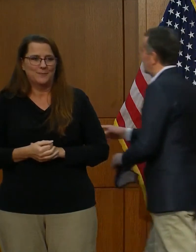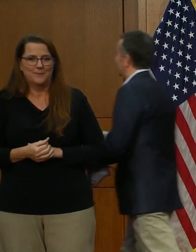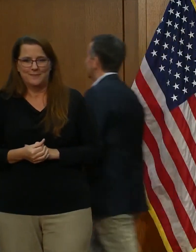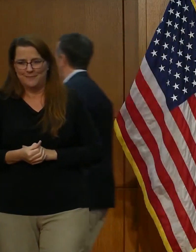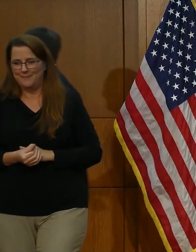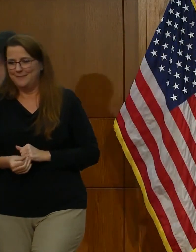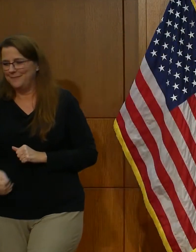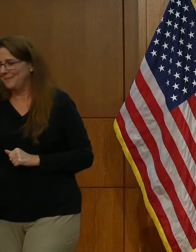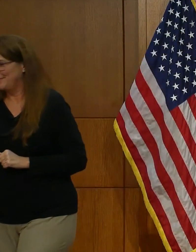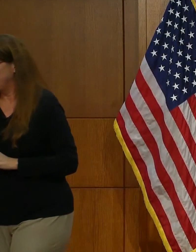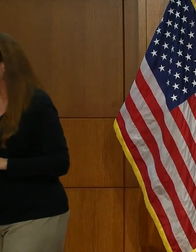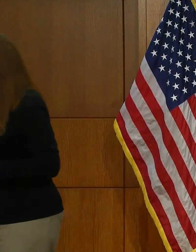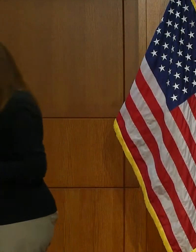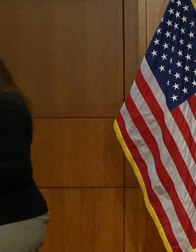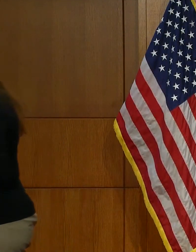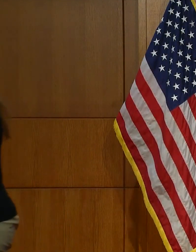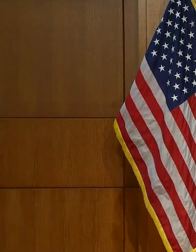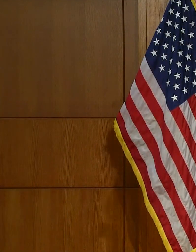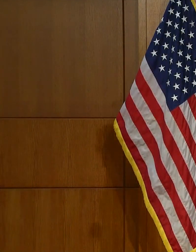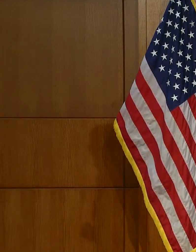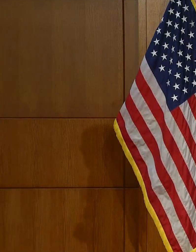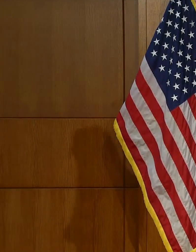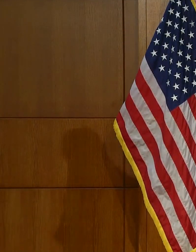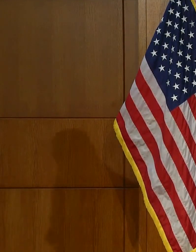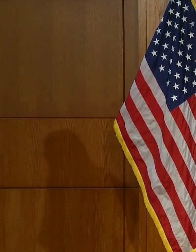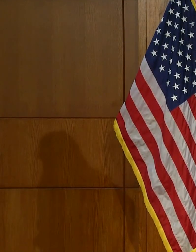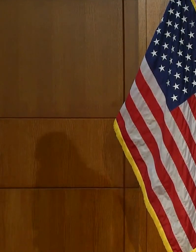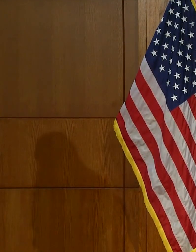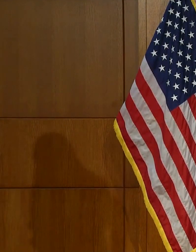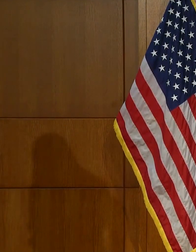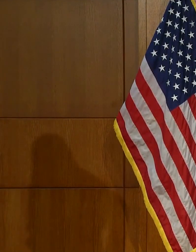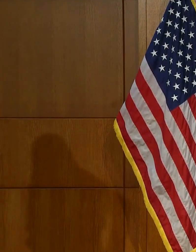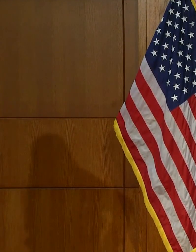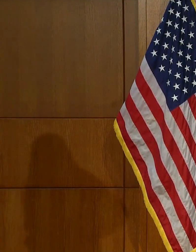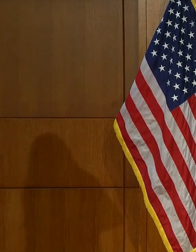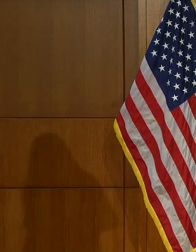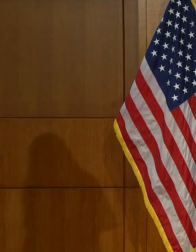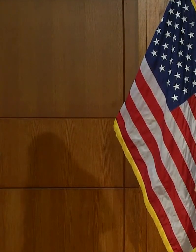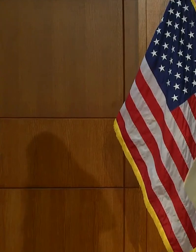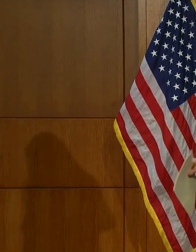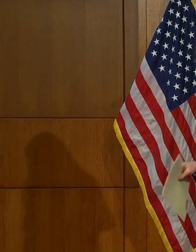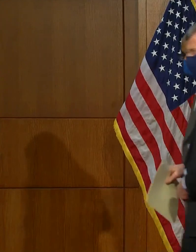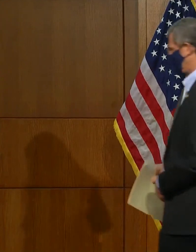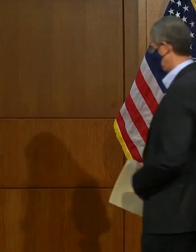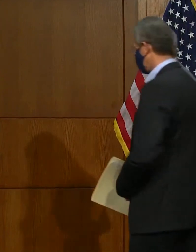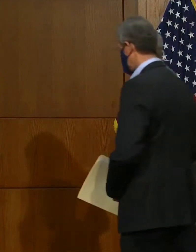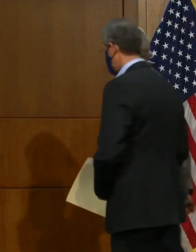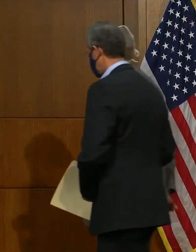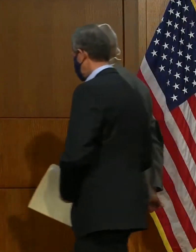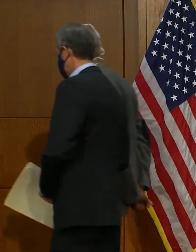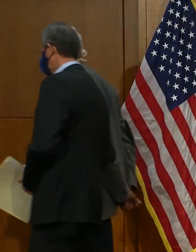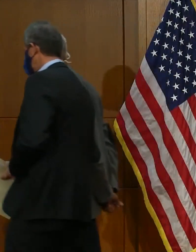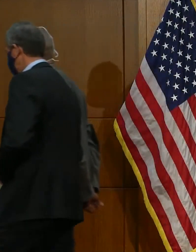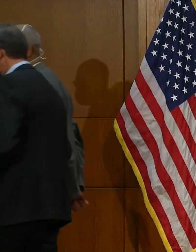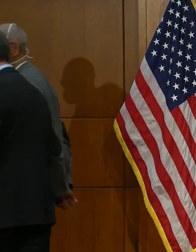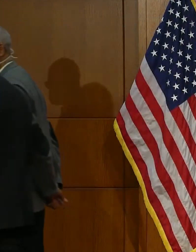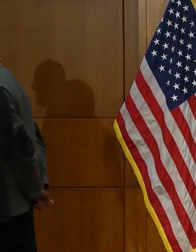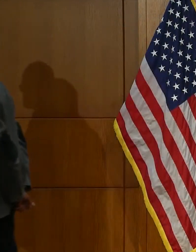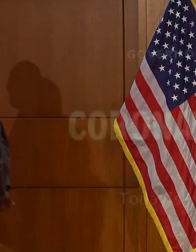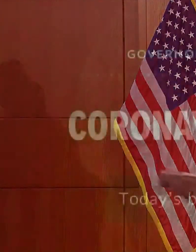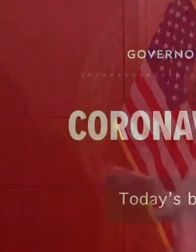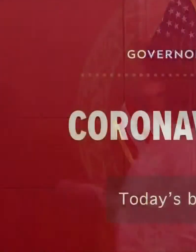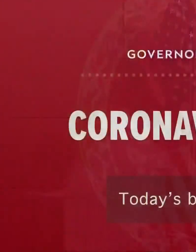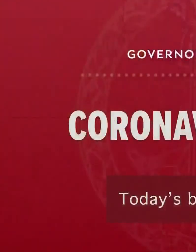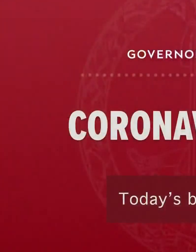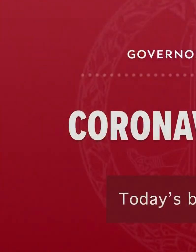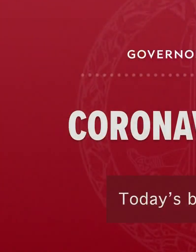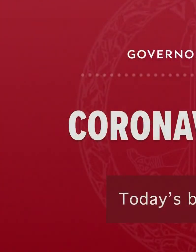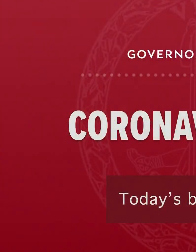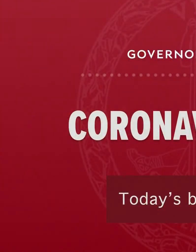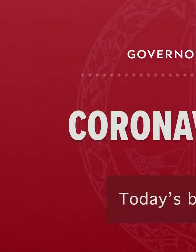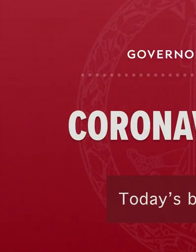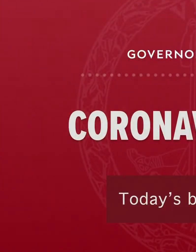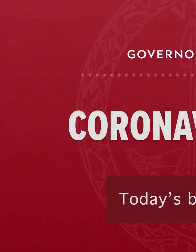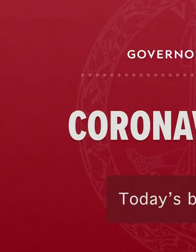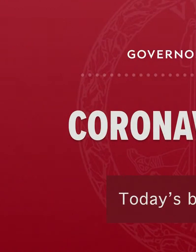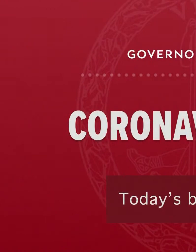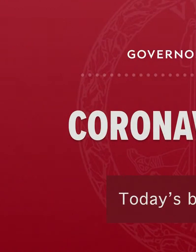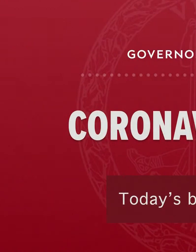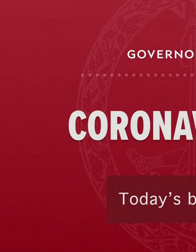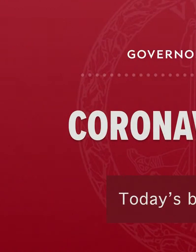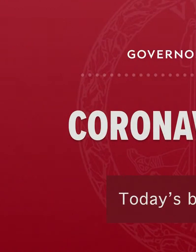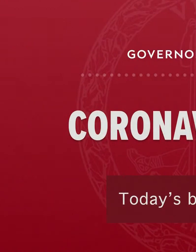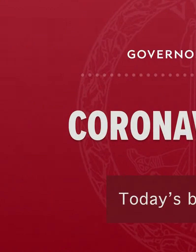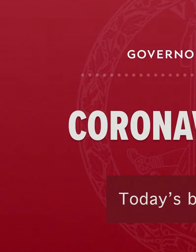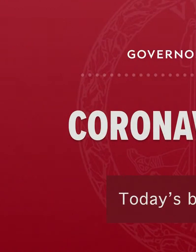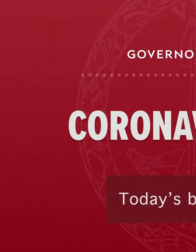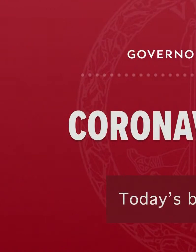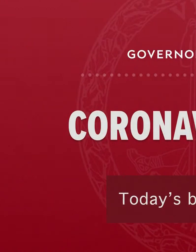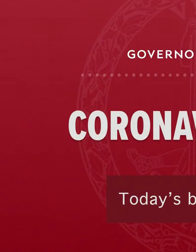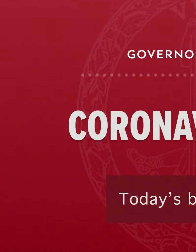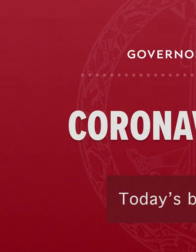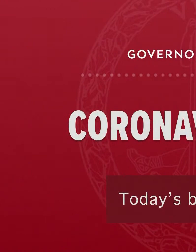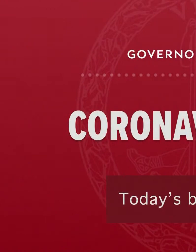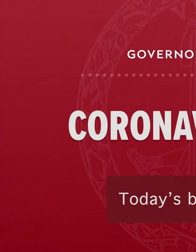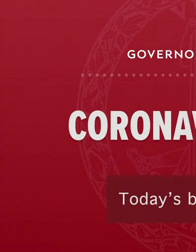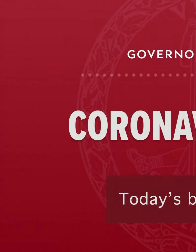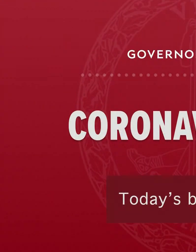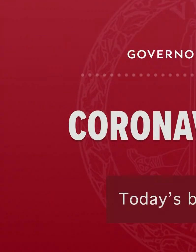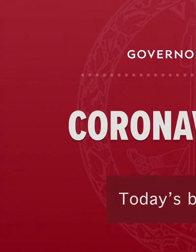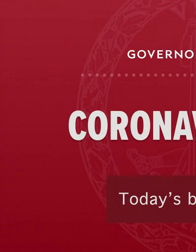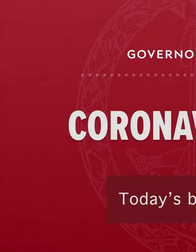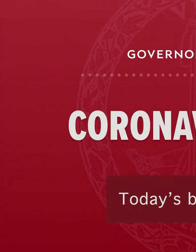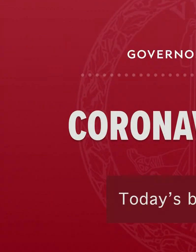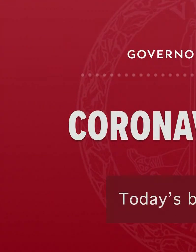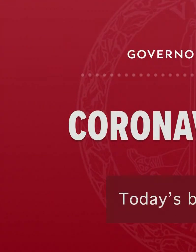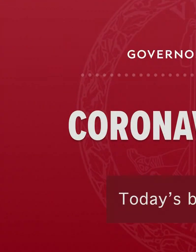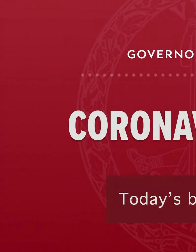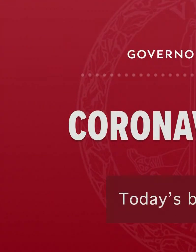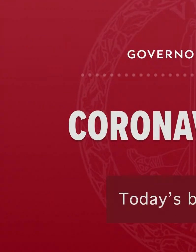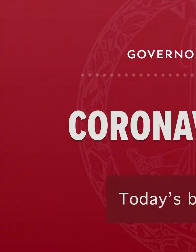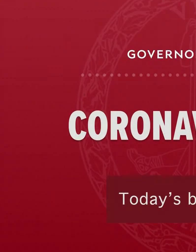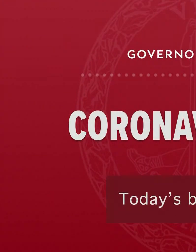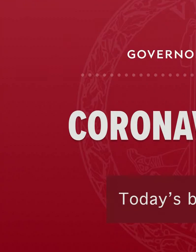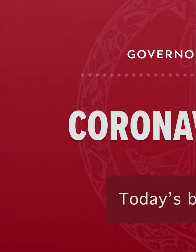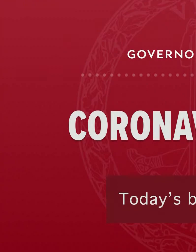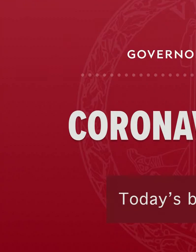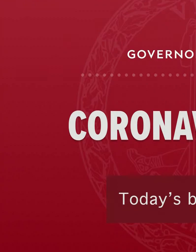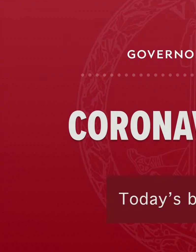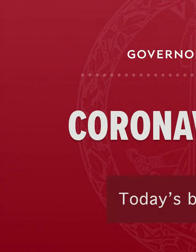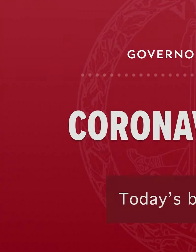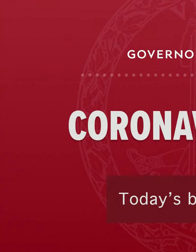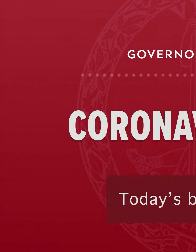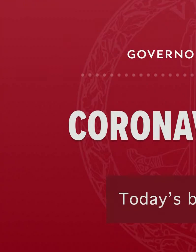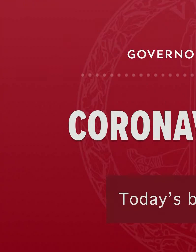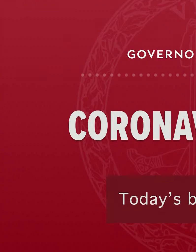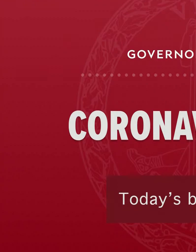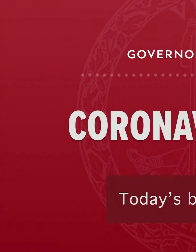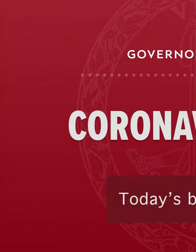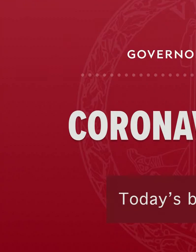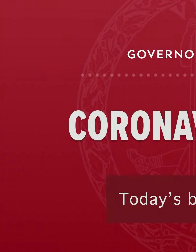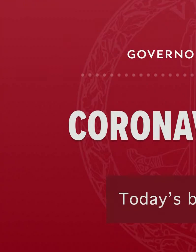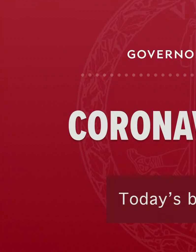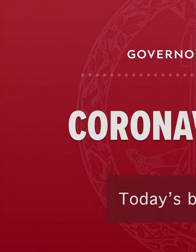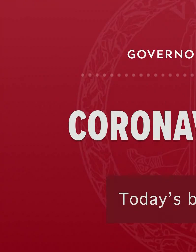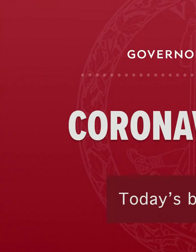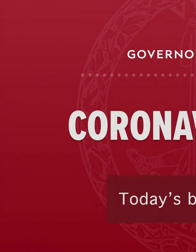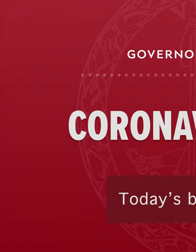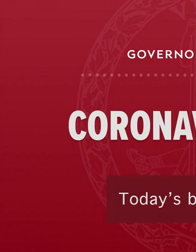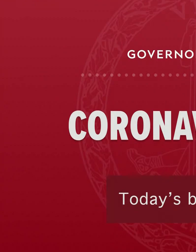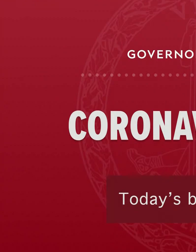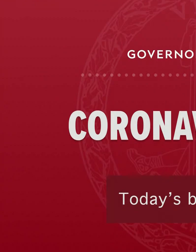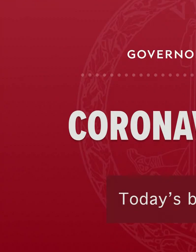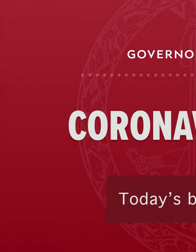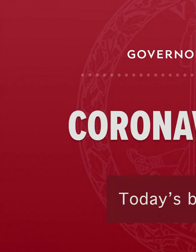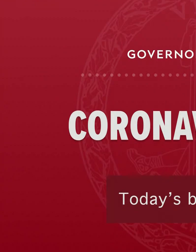YOU ALL HAVE A GOOD AFTERNOON.